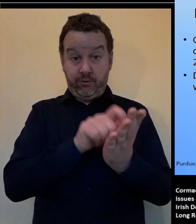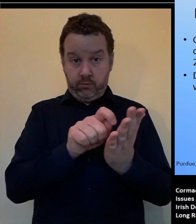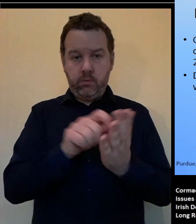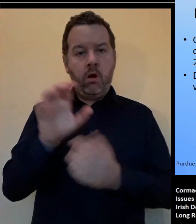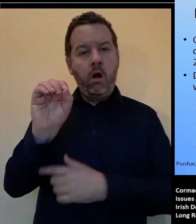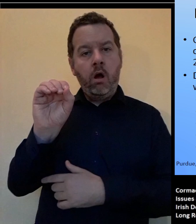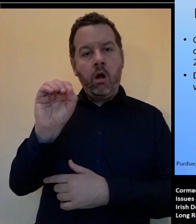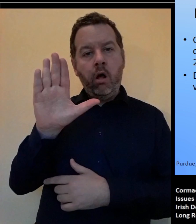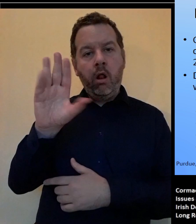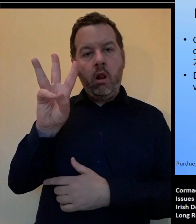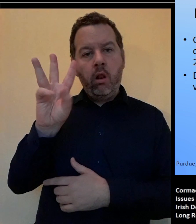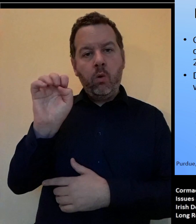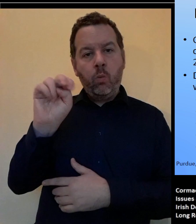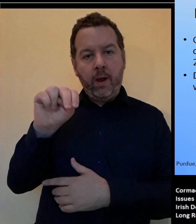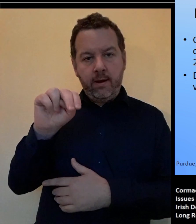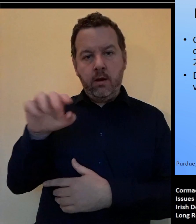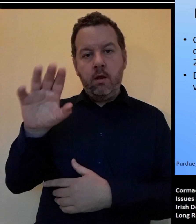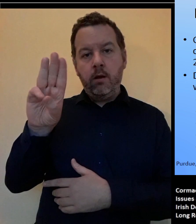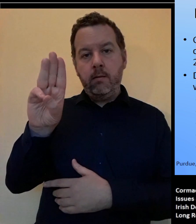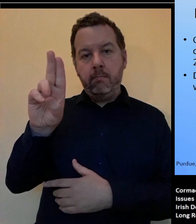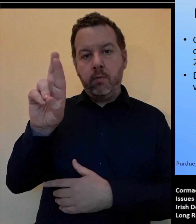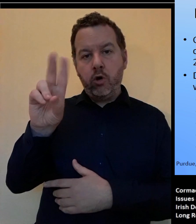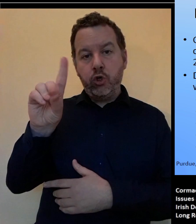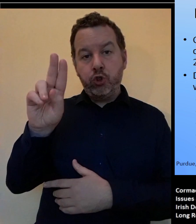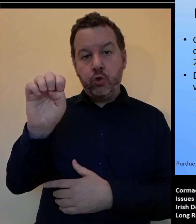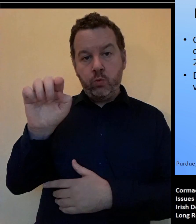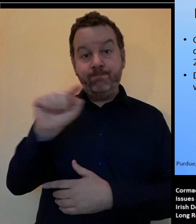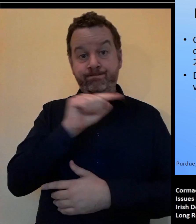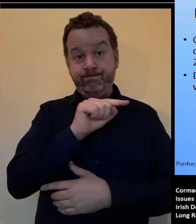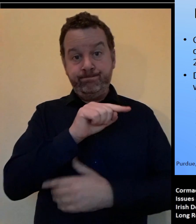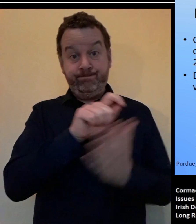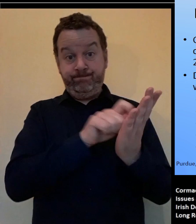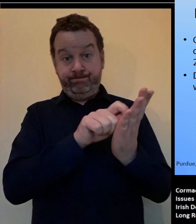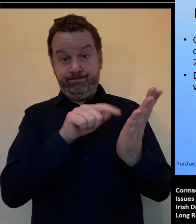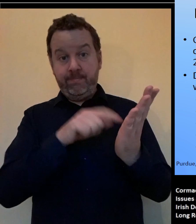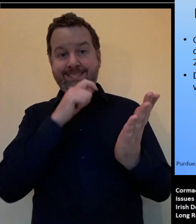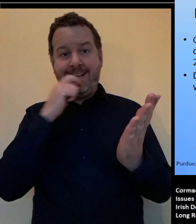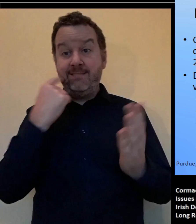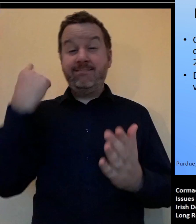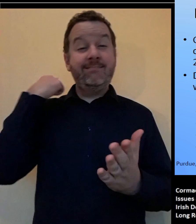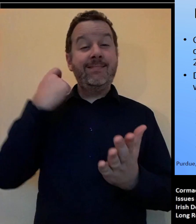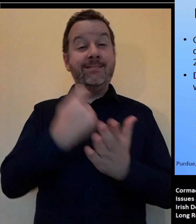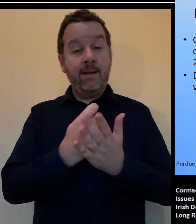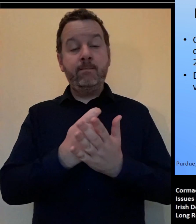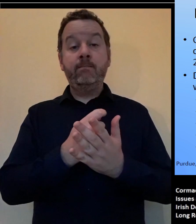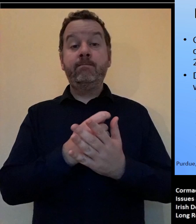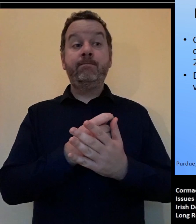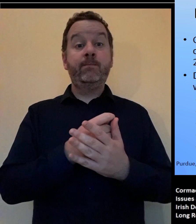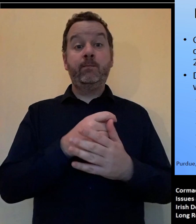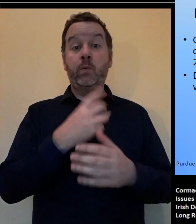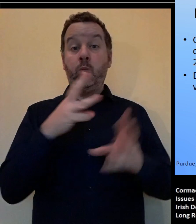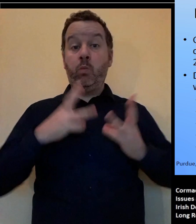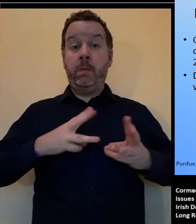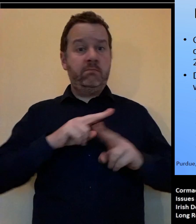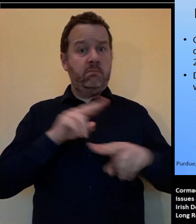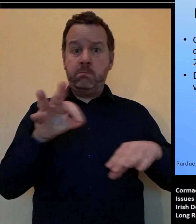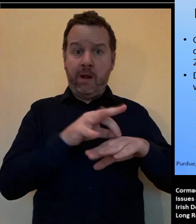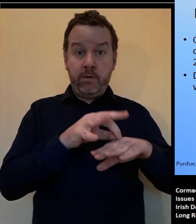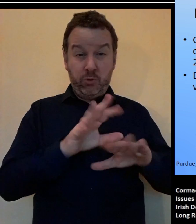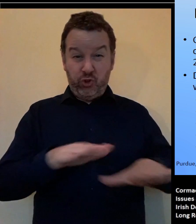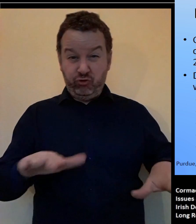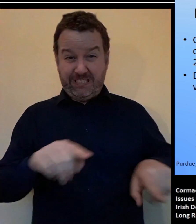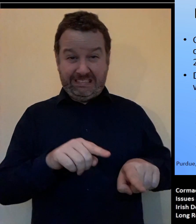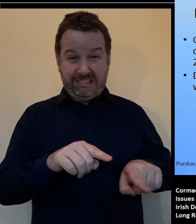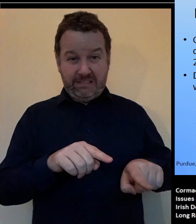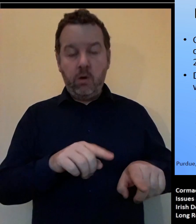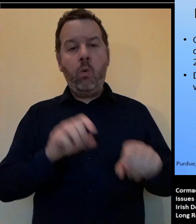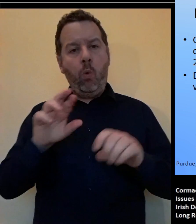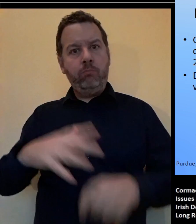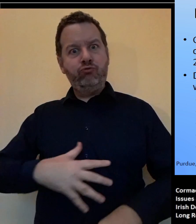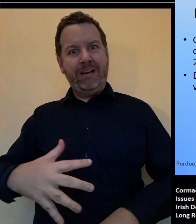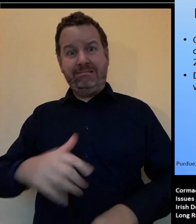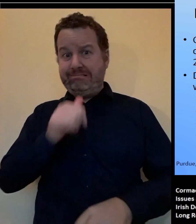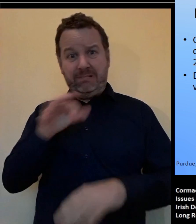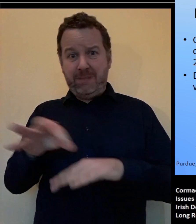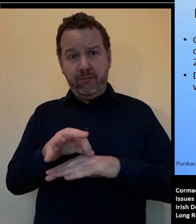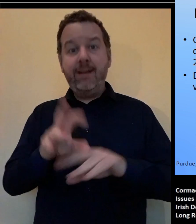Olwyn Perdue points out that women with illegitimate children, or pregnant outside marriage,